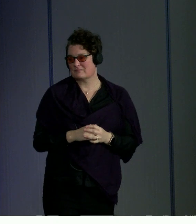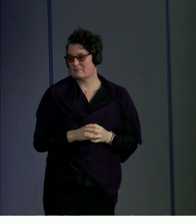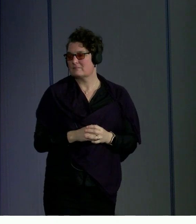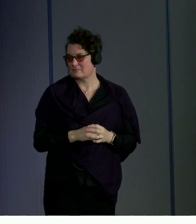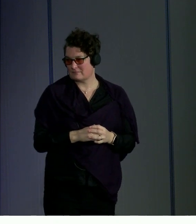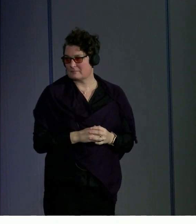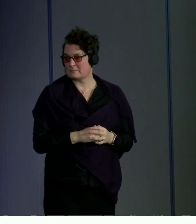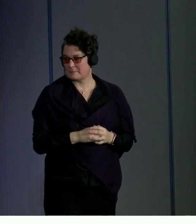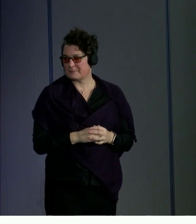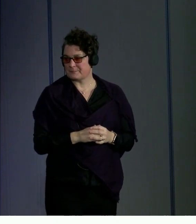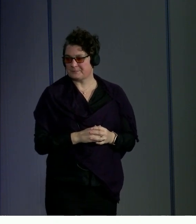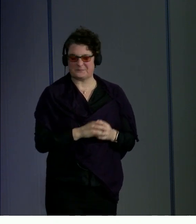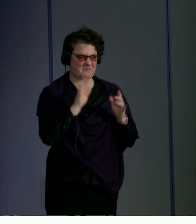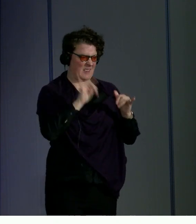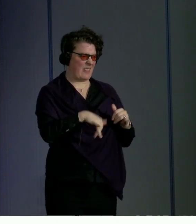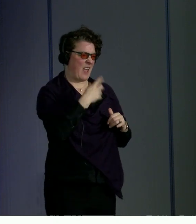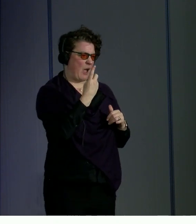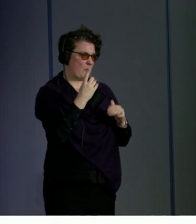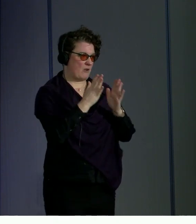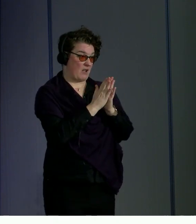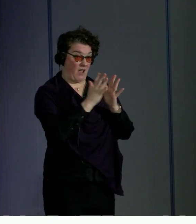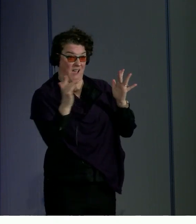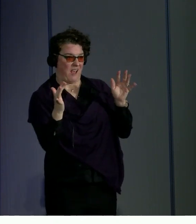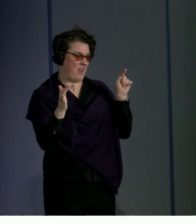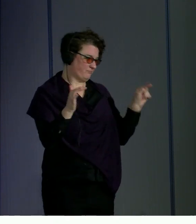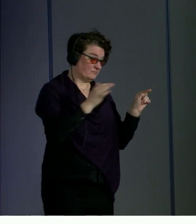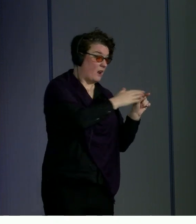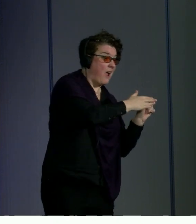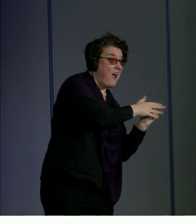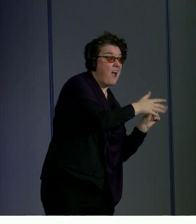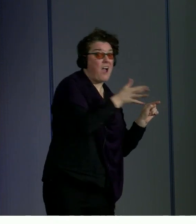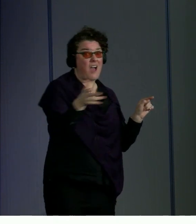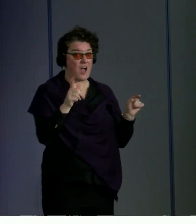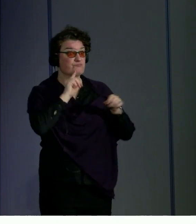Towards the other end of the spectrum, there's significant overlap between DEI